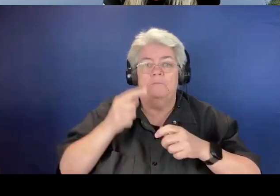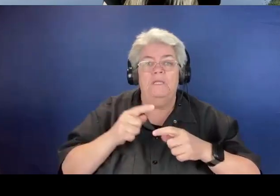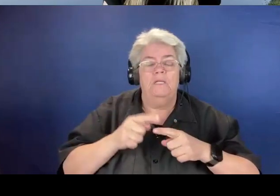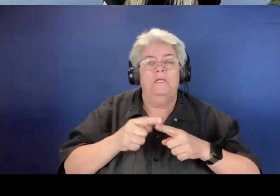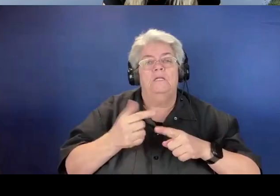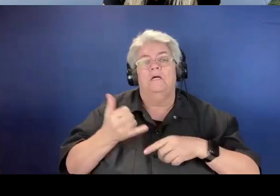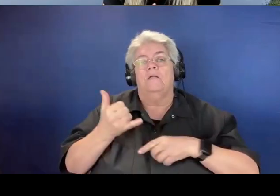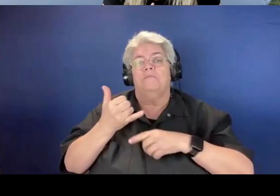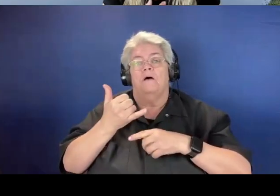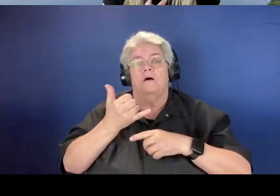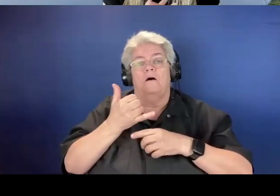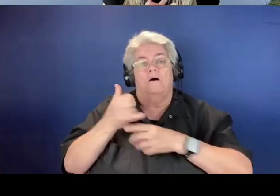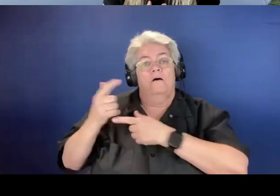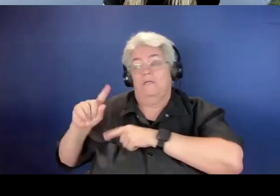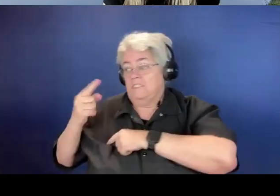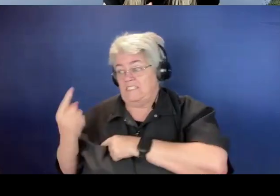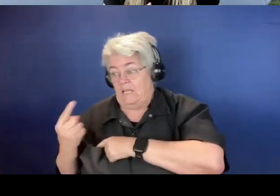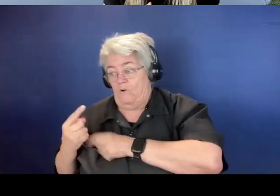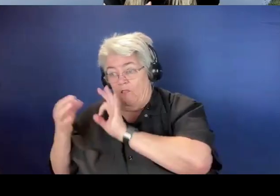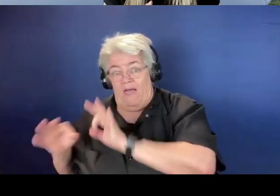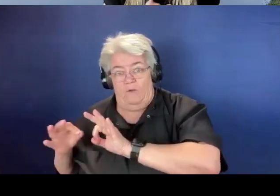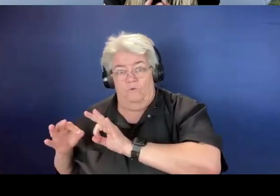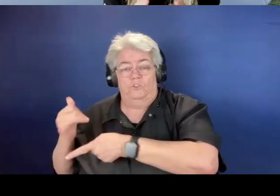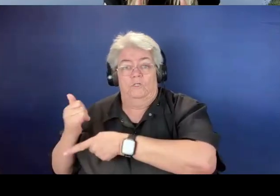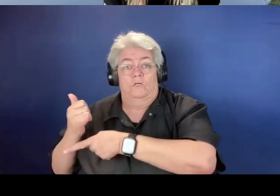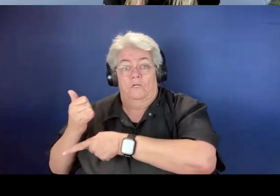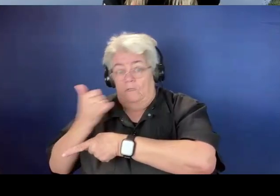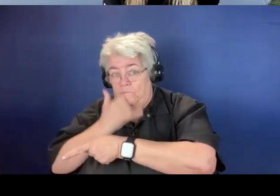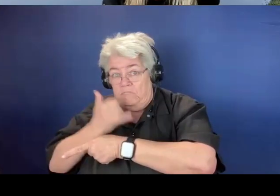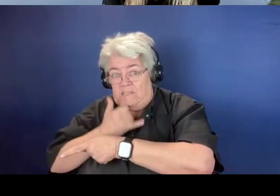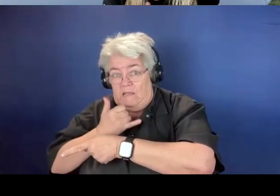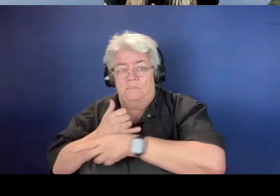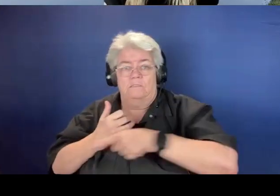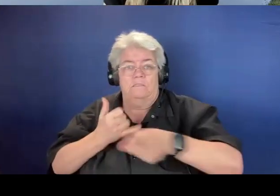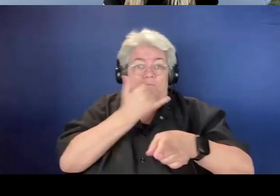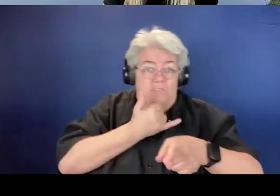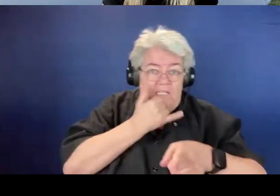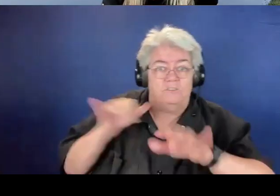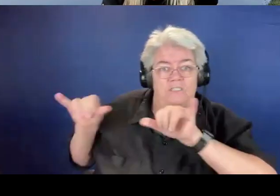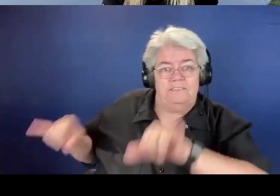Typically, bilingual go through the same like same or similar speech and language